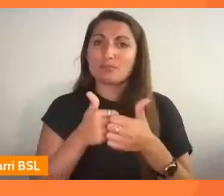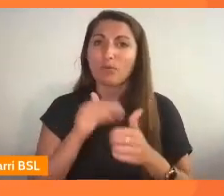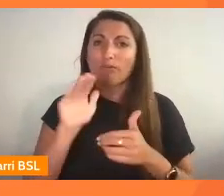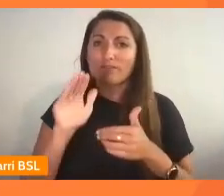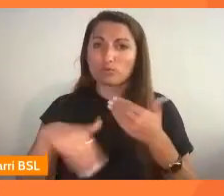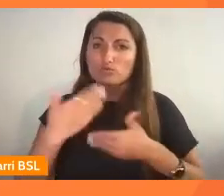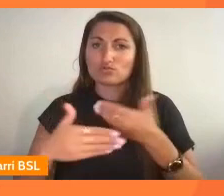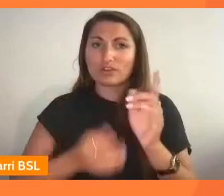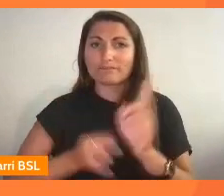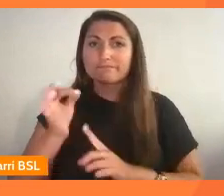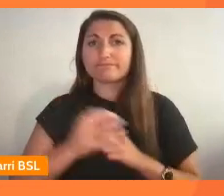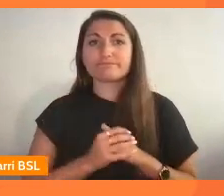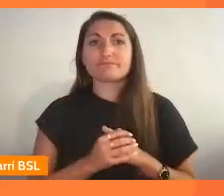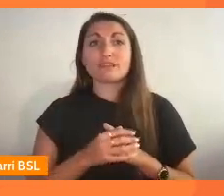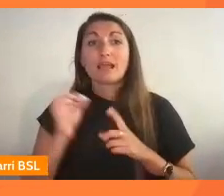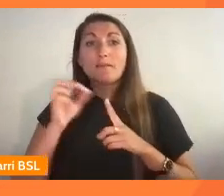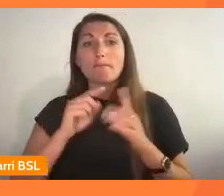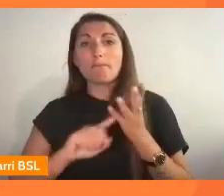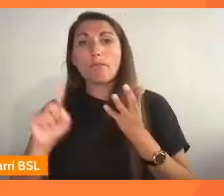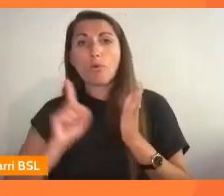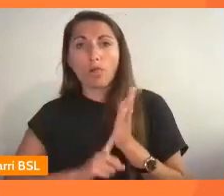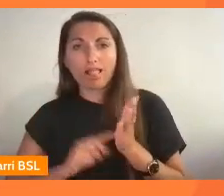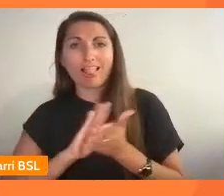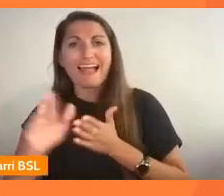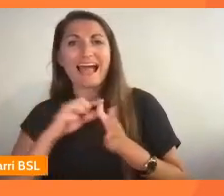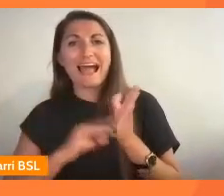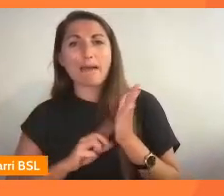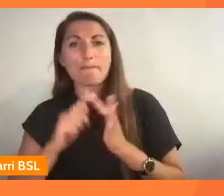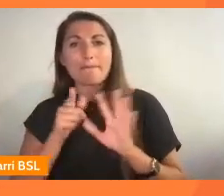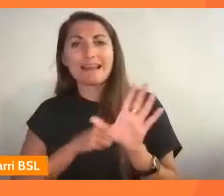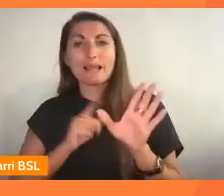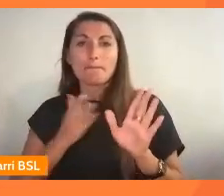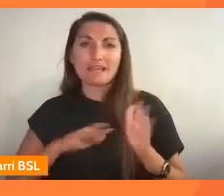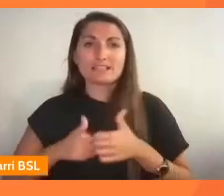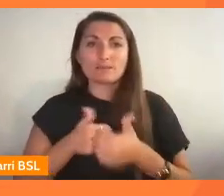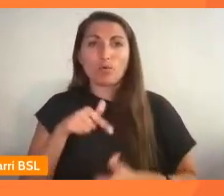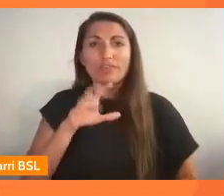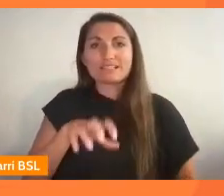We had a bunch of partnerships to make it work. I do agree that nothing can happen without partnerships.